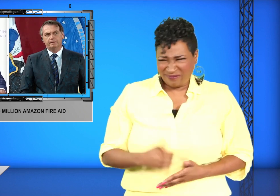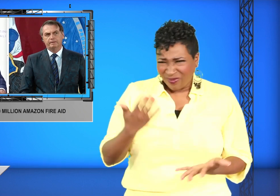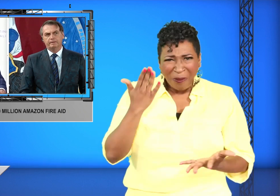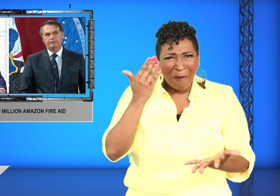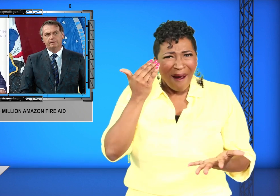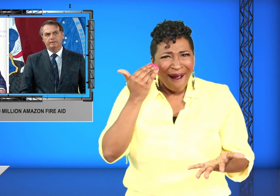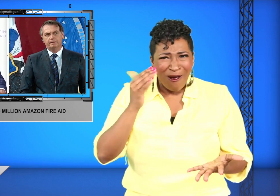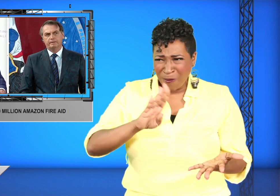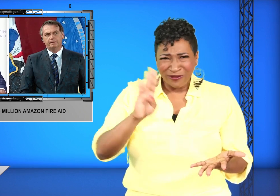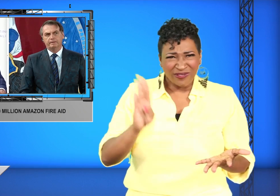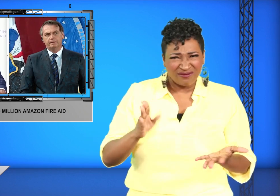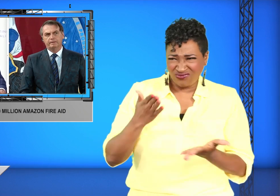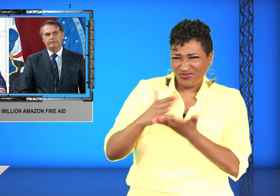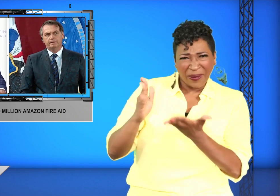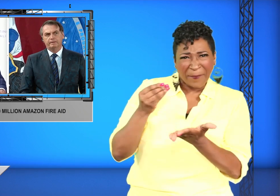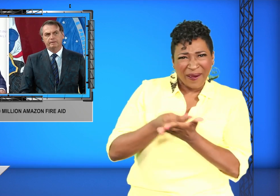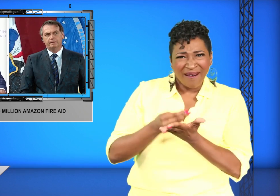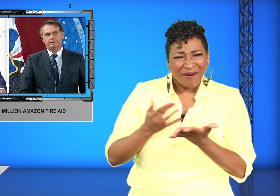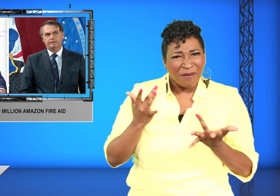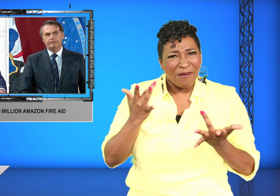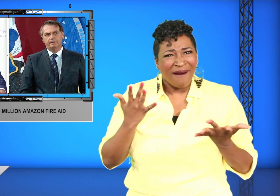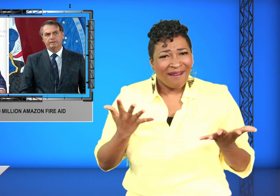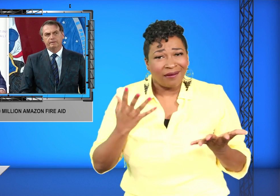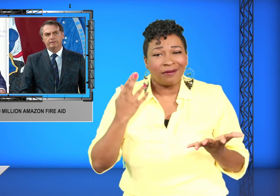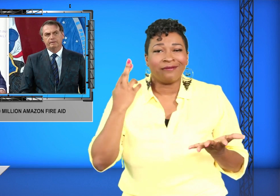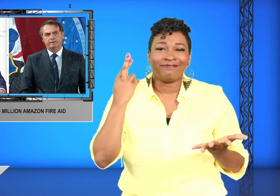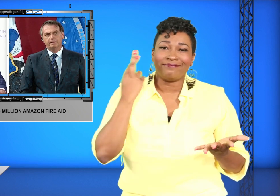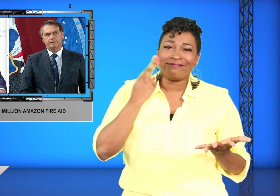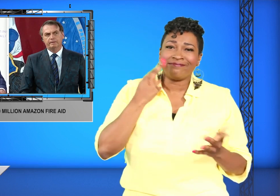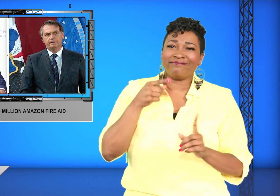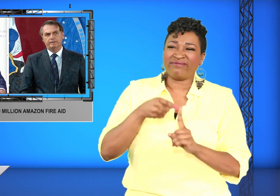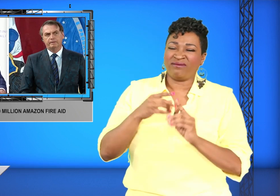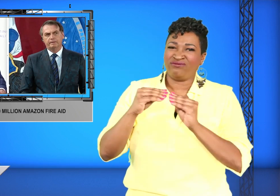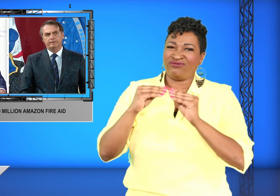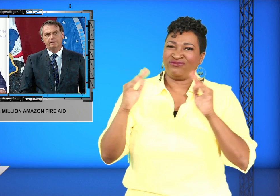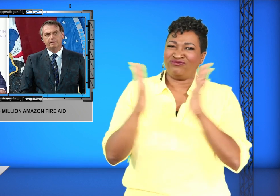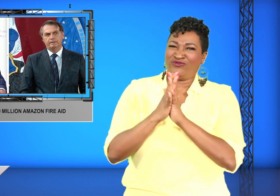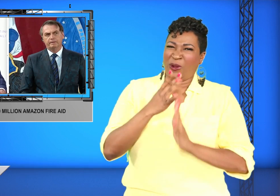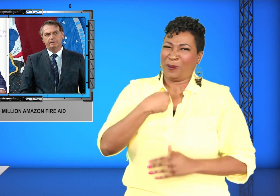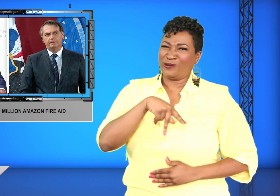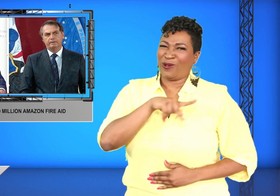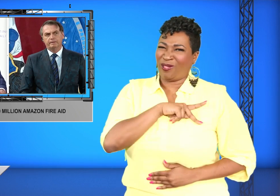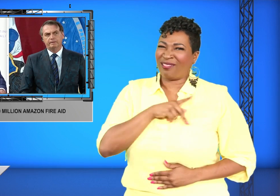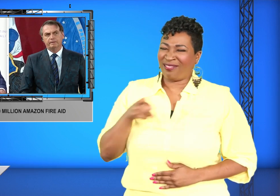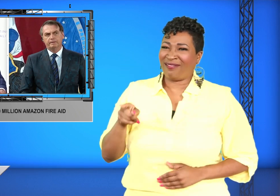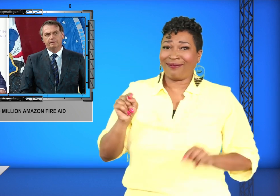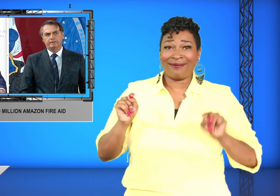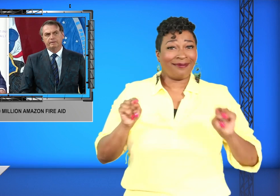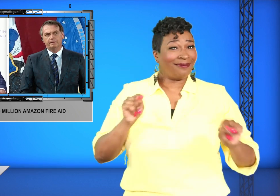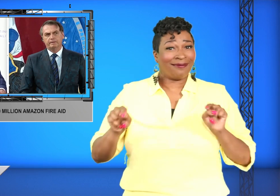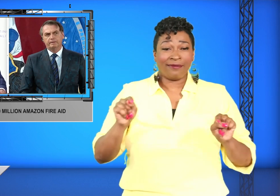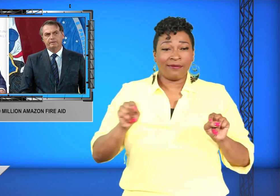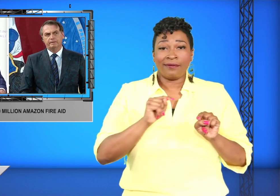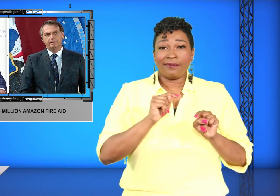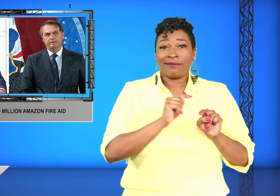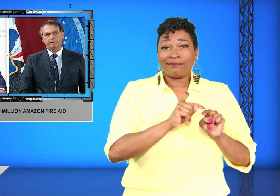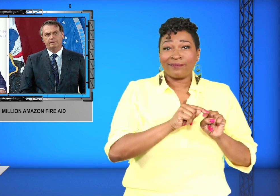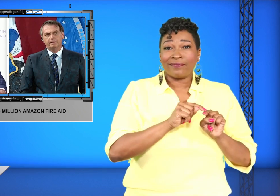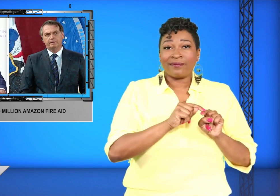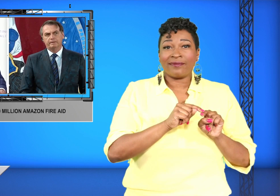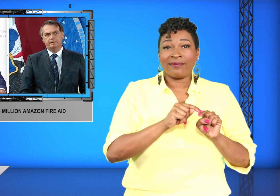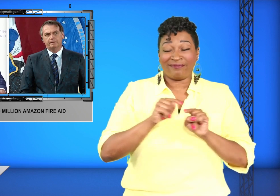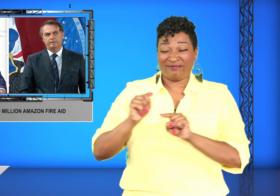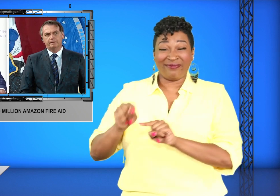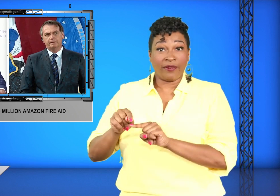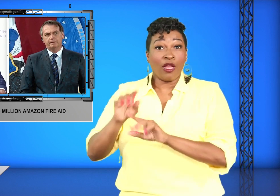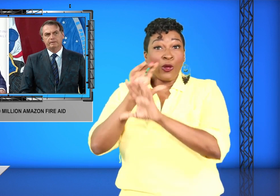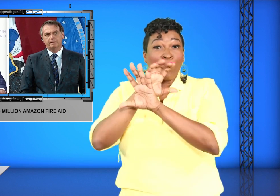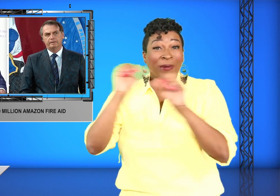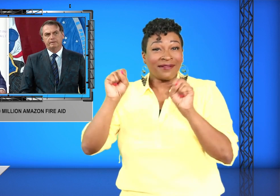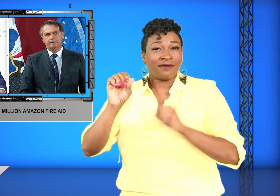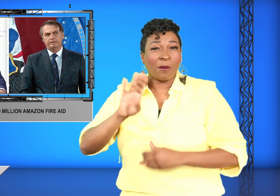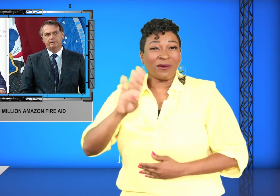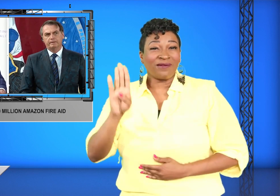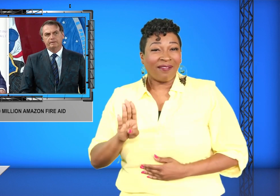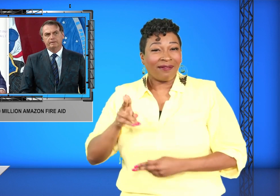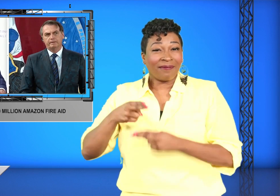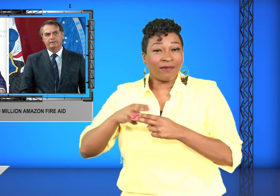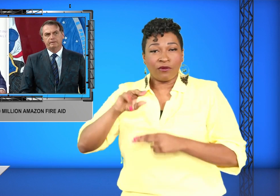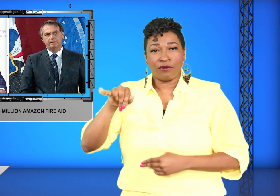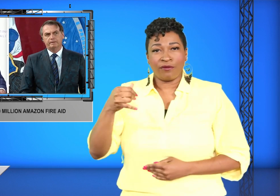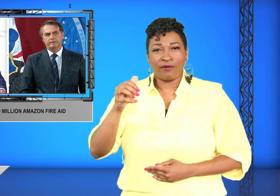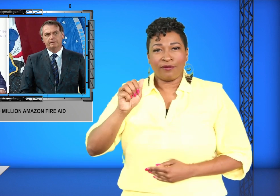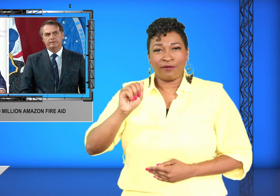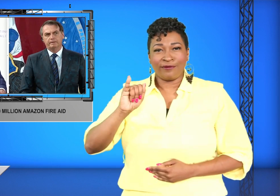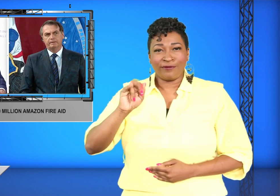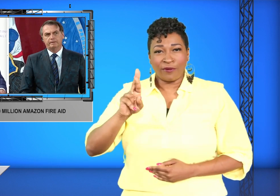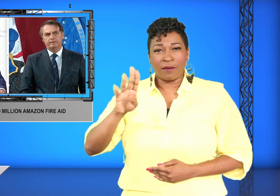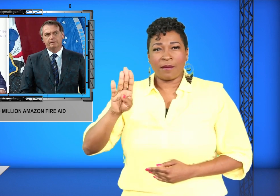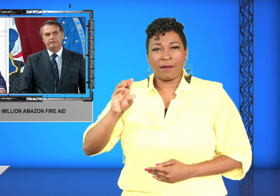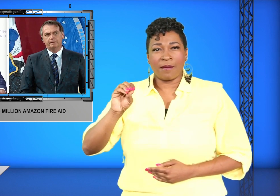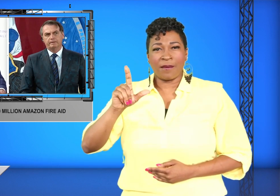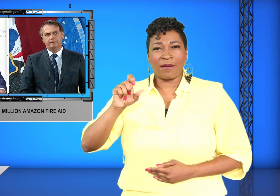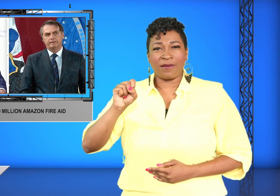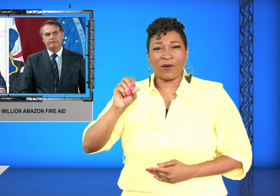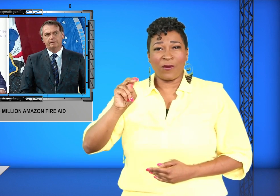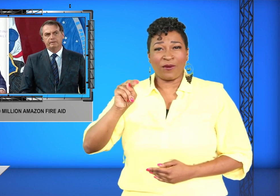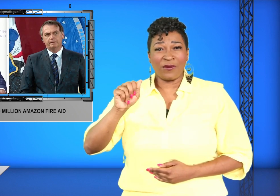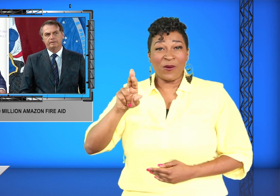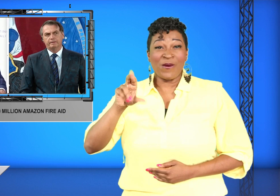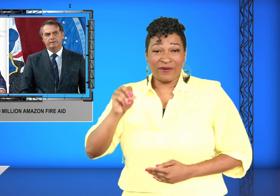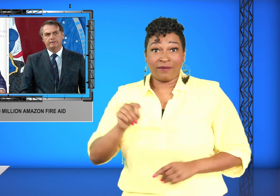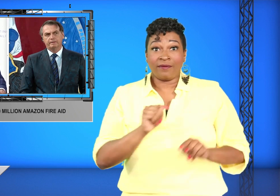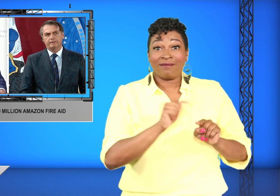The reason for the rejection: a personal spat between Brazil president Jair Bolsonaro and